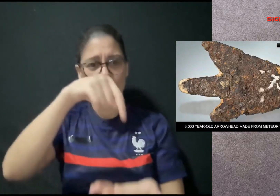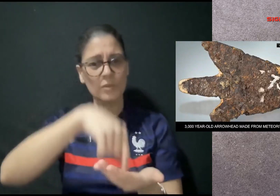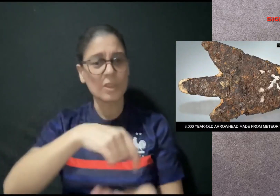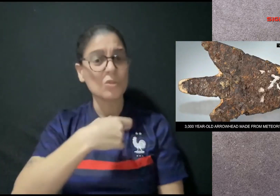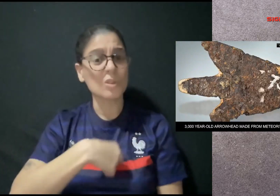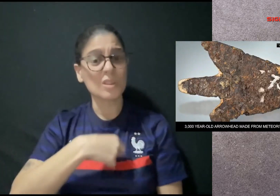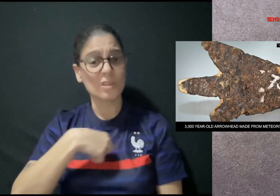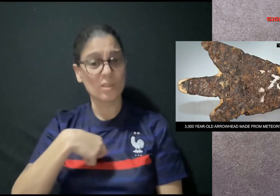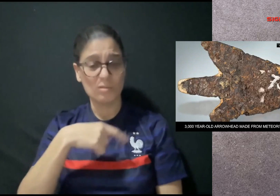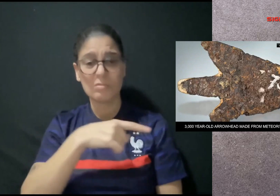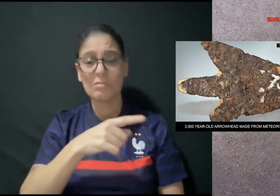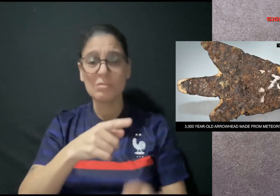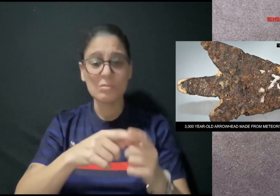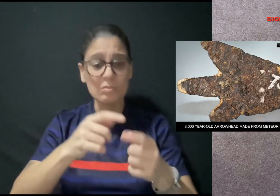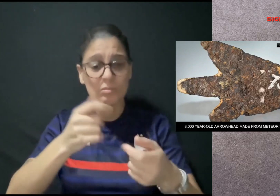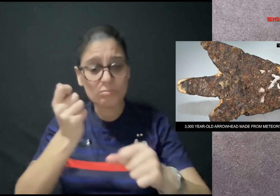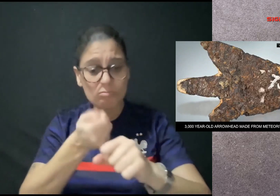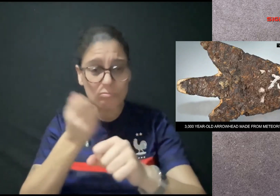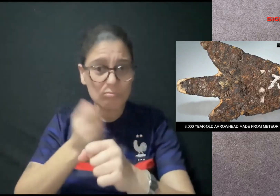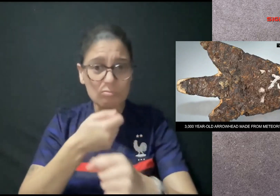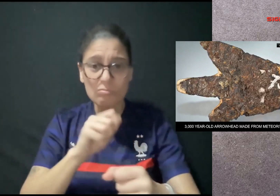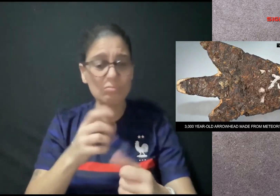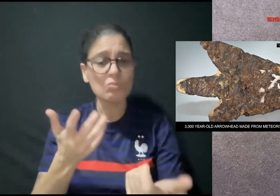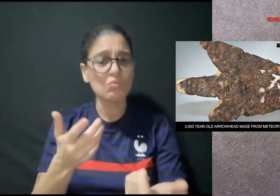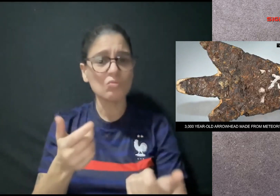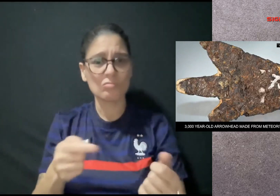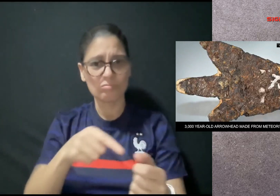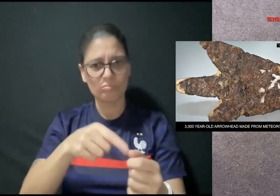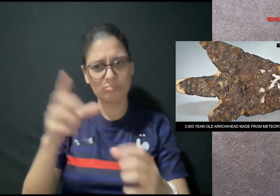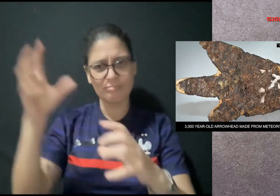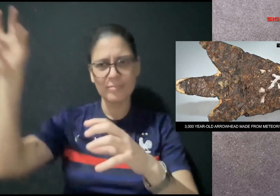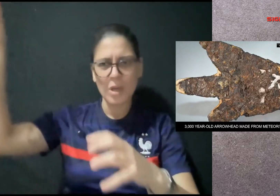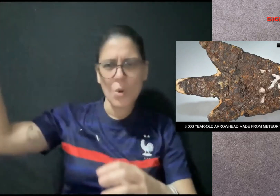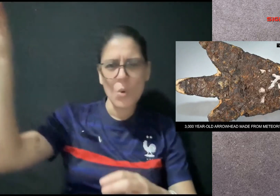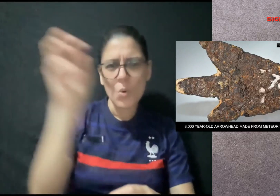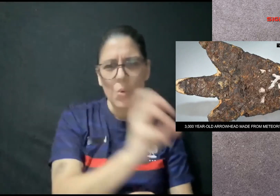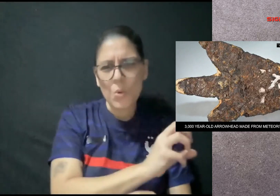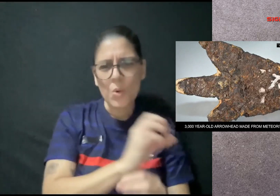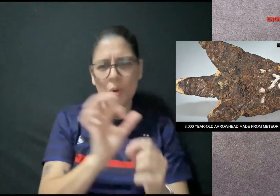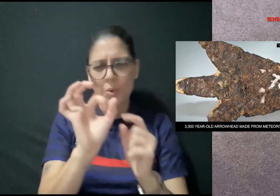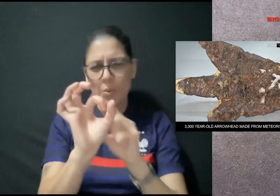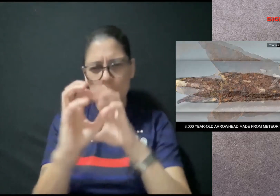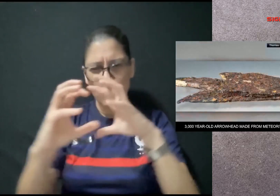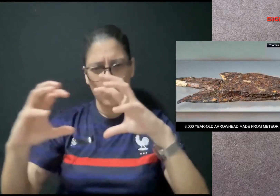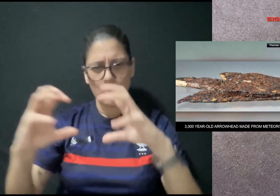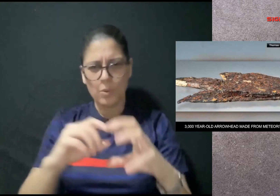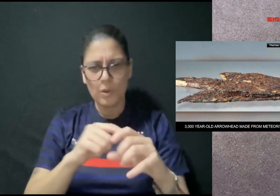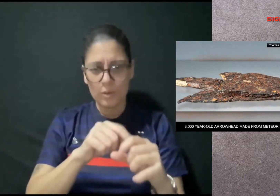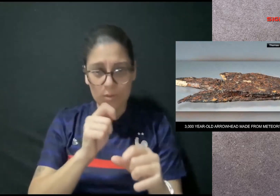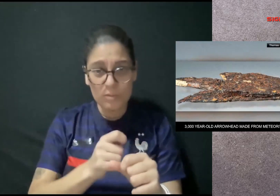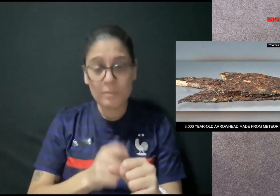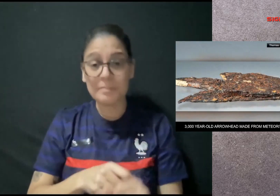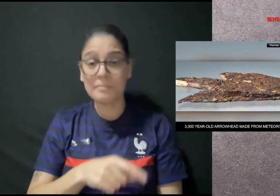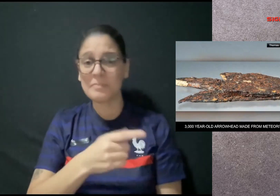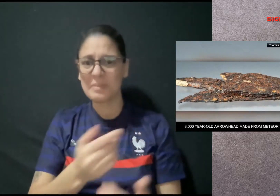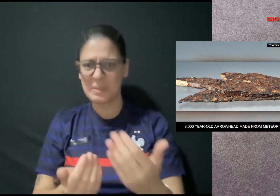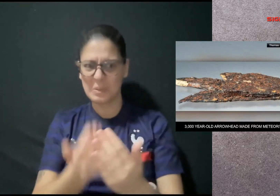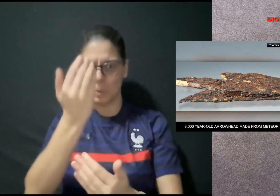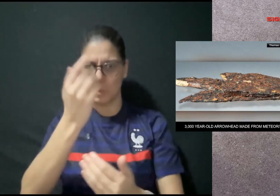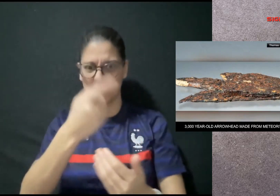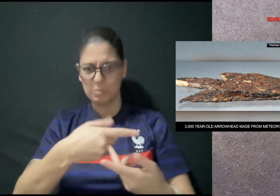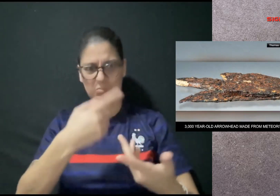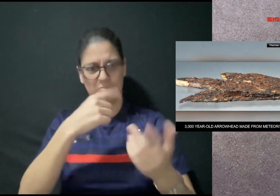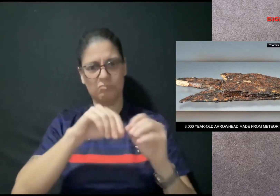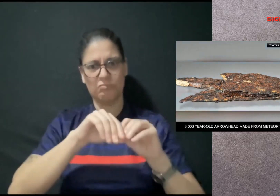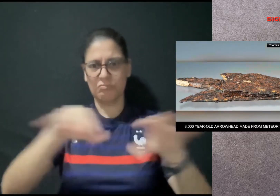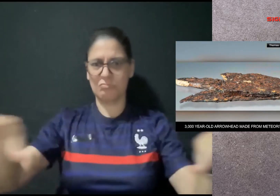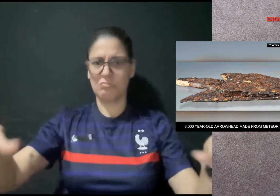a bronze age arrowhead on earth in Switzerland was made from a meteorite that's according